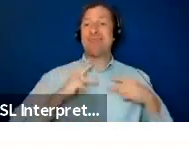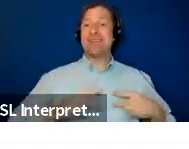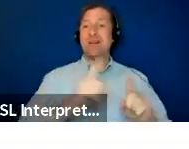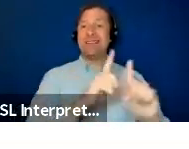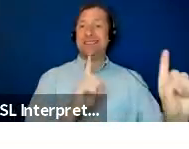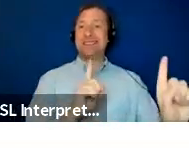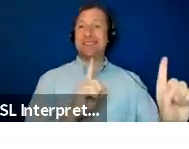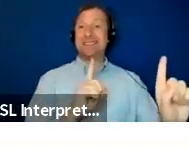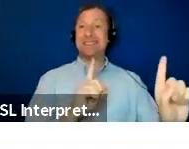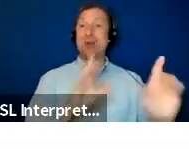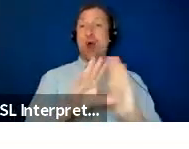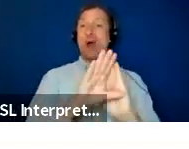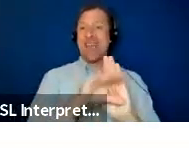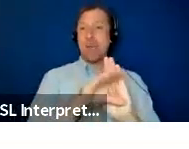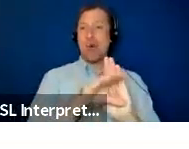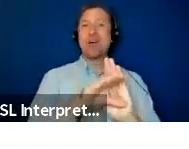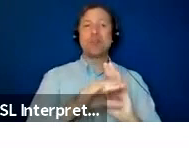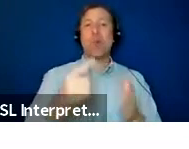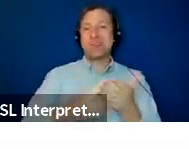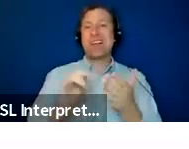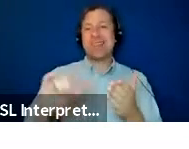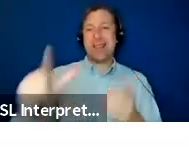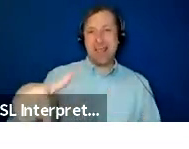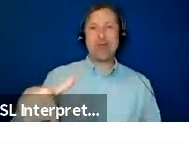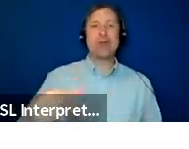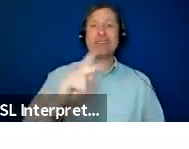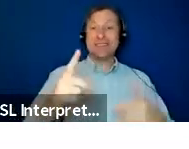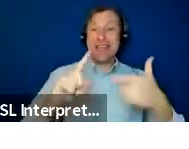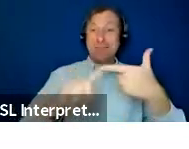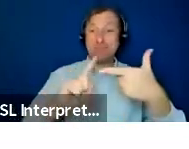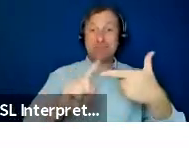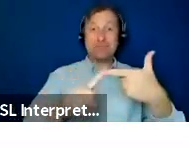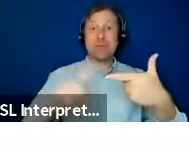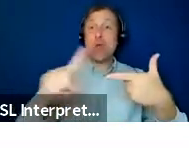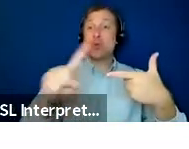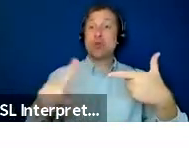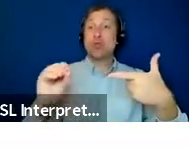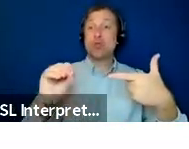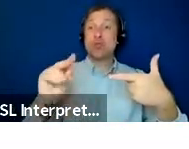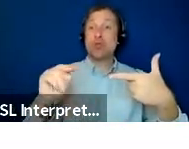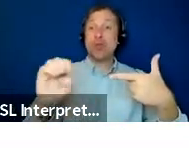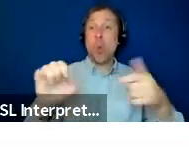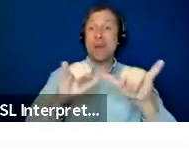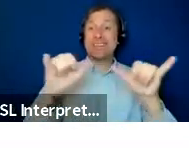So we'll talk a lot more about that. Second of all, there's the zone system. This is the mechanism that works in combination with testing